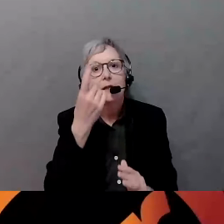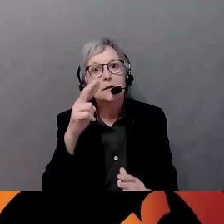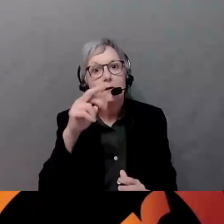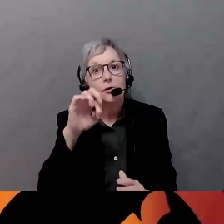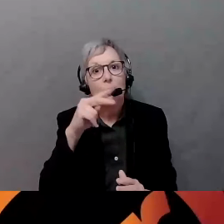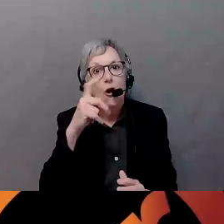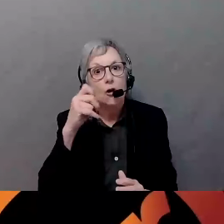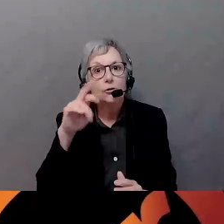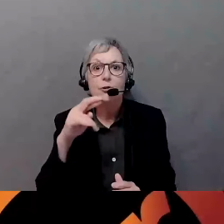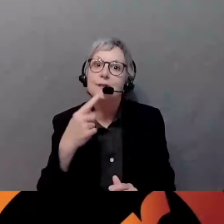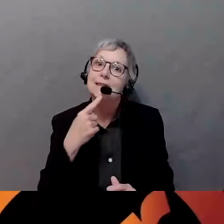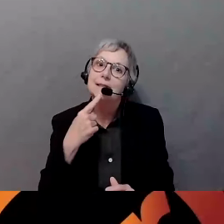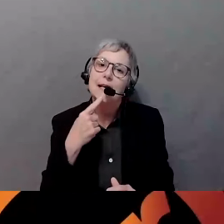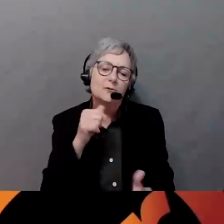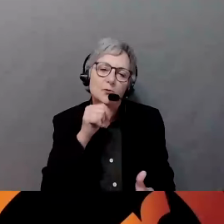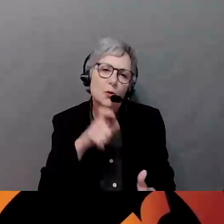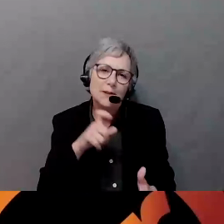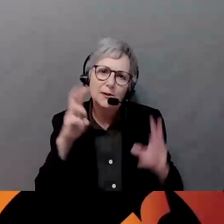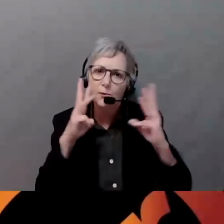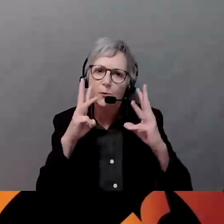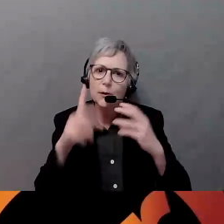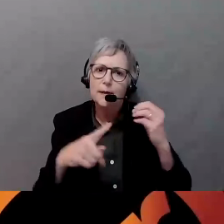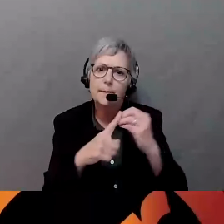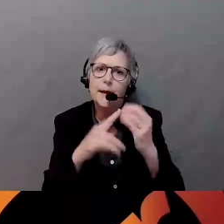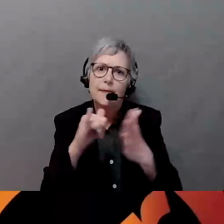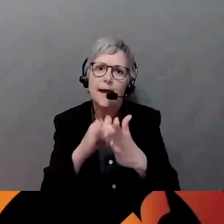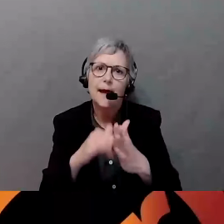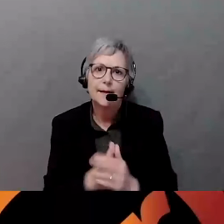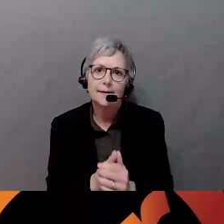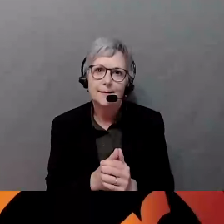CONCERNED ABOUT. I AM NOT GOING TO TELL YOU WHAT HE SAYS. YOU